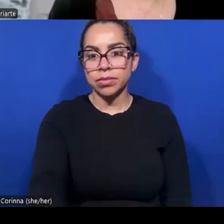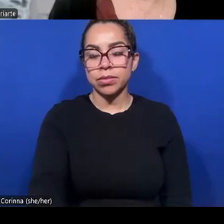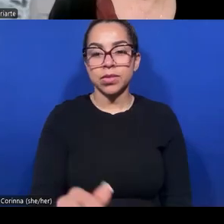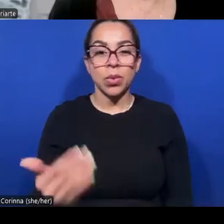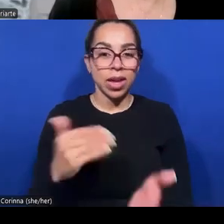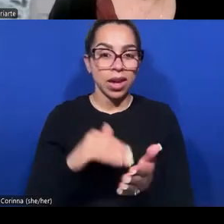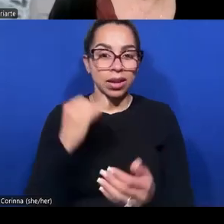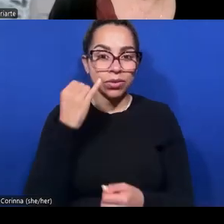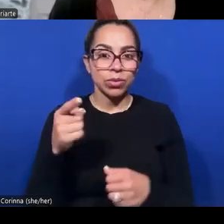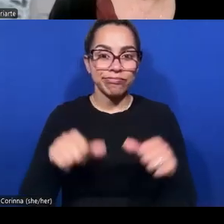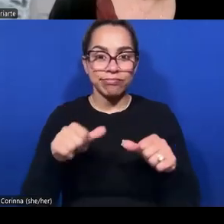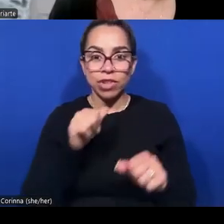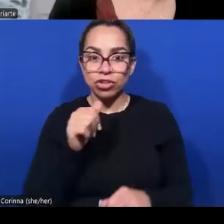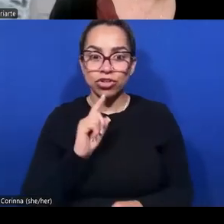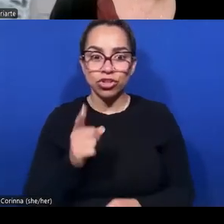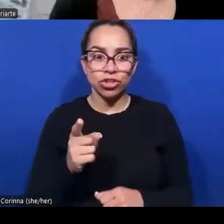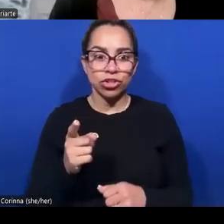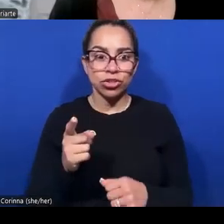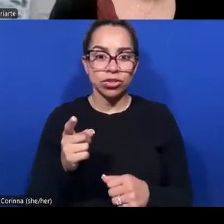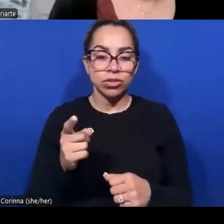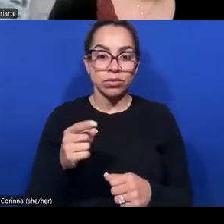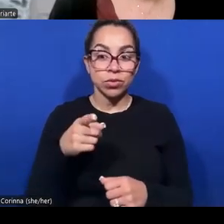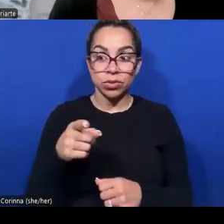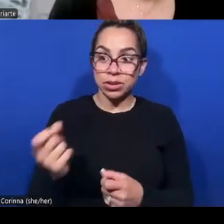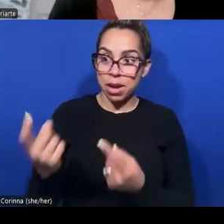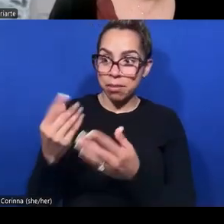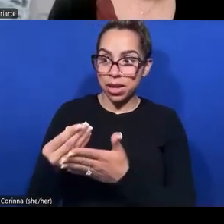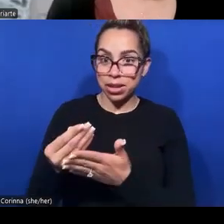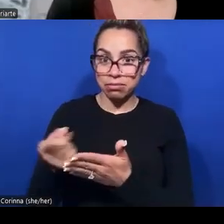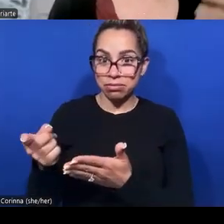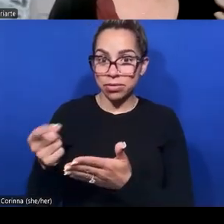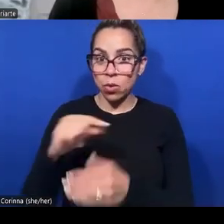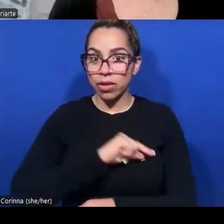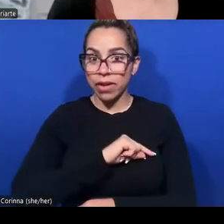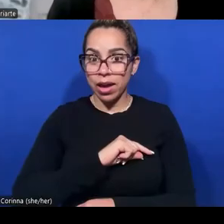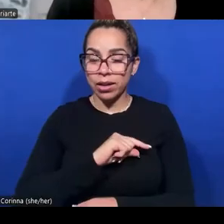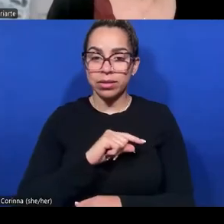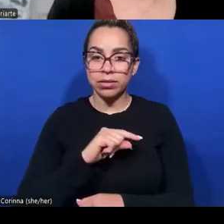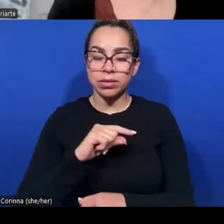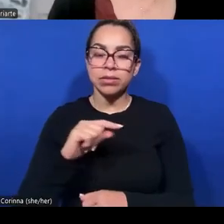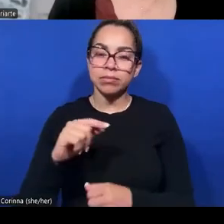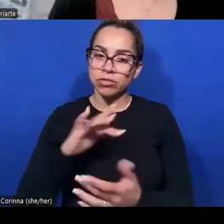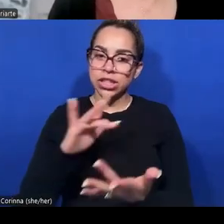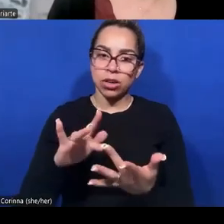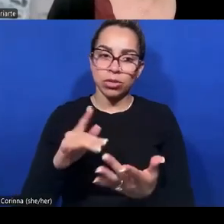on is a qualified disability expense, reach out to the program. And at the end of,